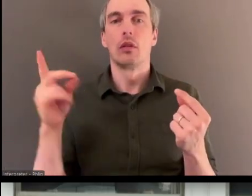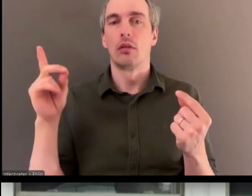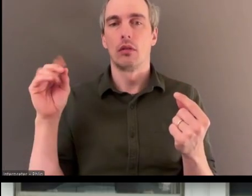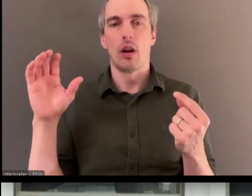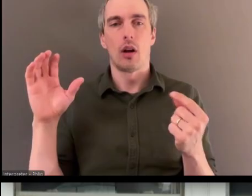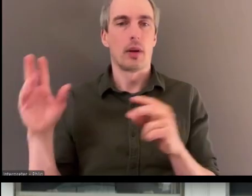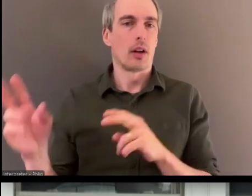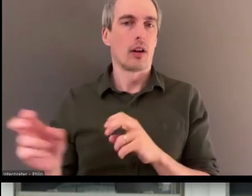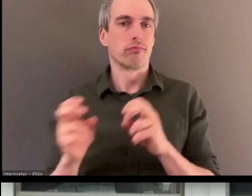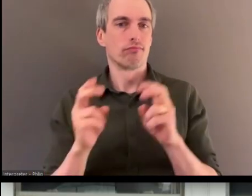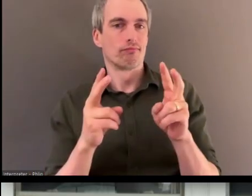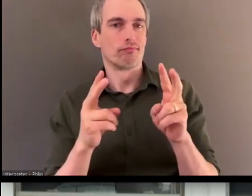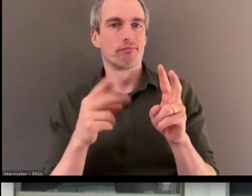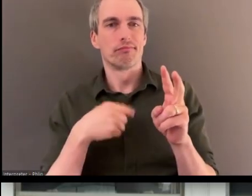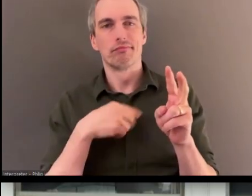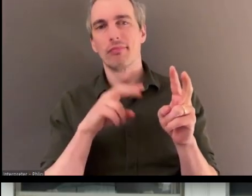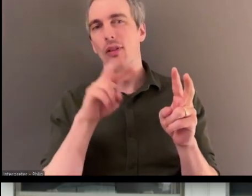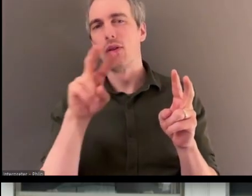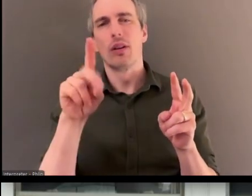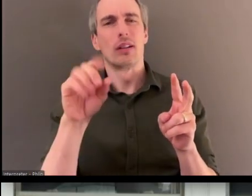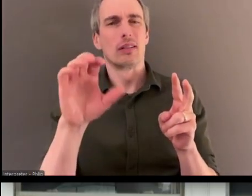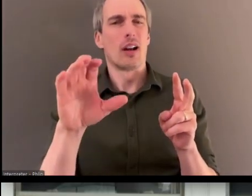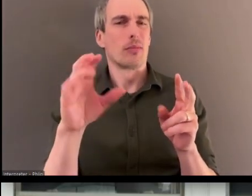And we're seeing the Docling Technical Report.